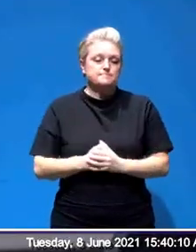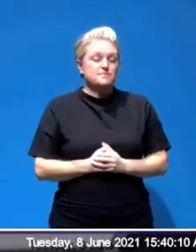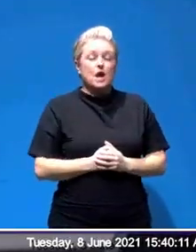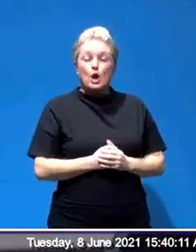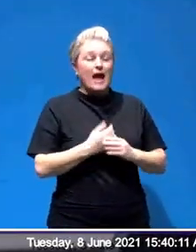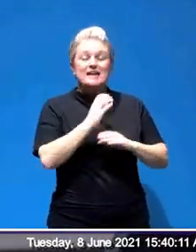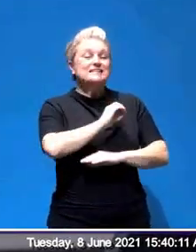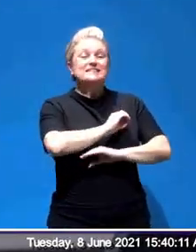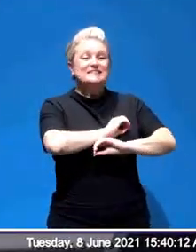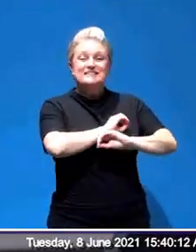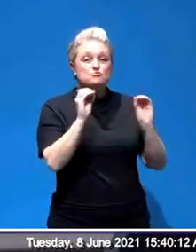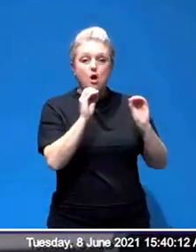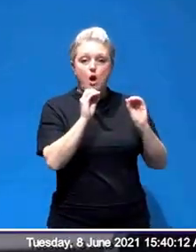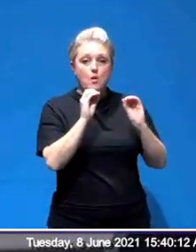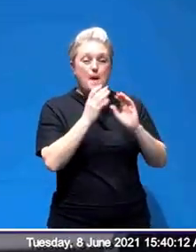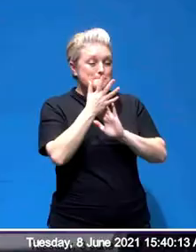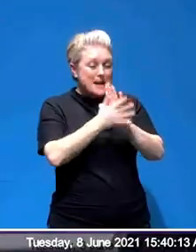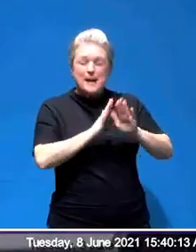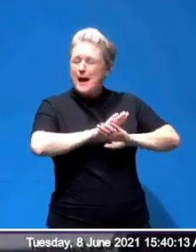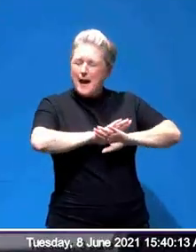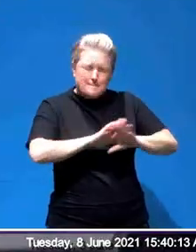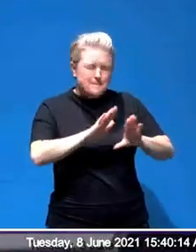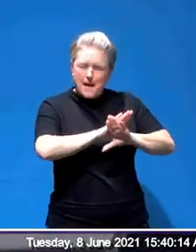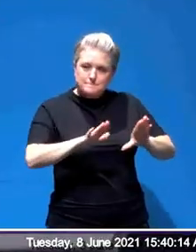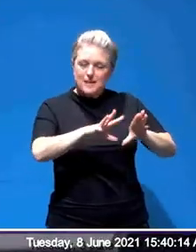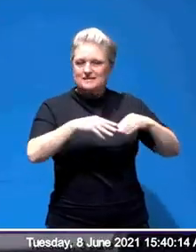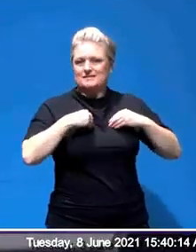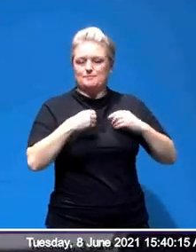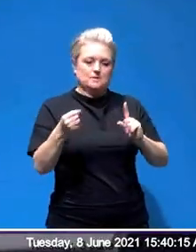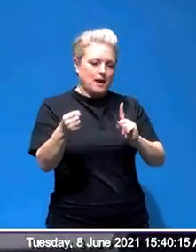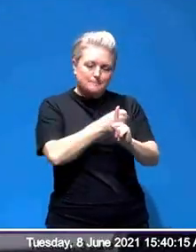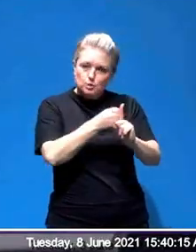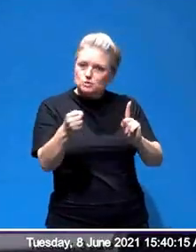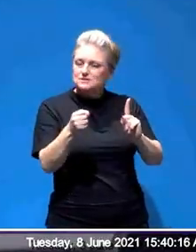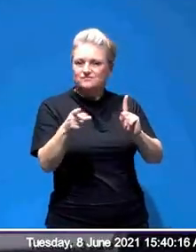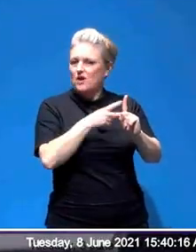Some of the first policies that are mentioned on point 49, managing